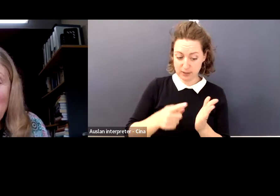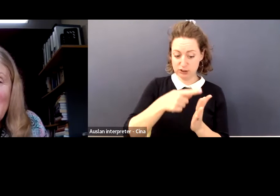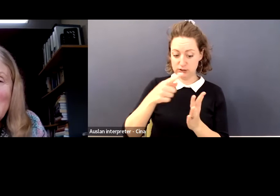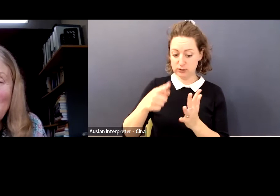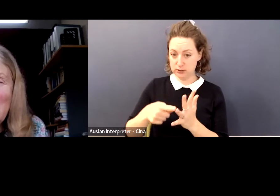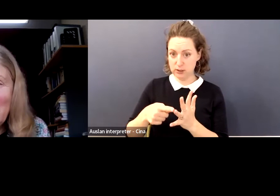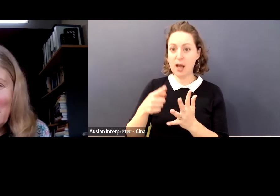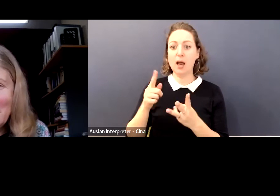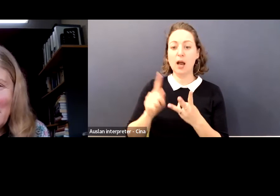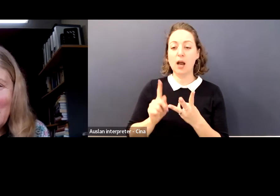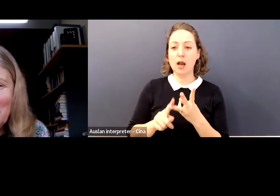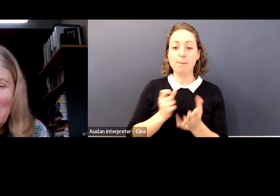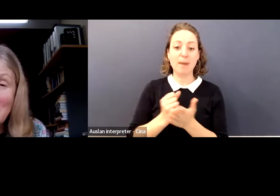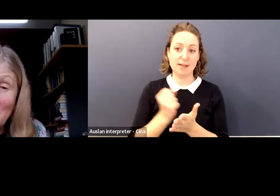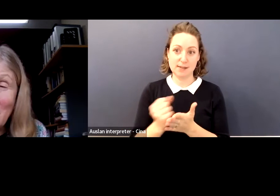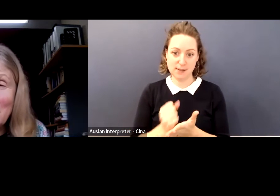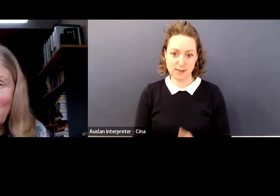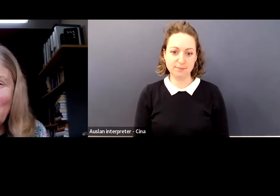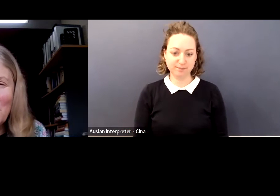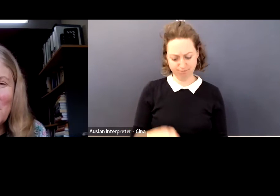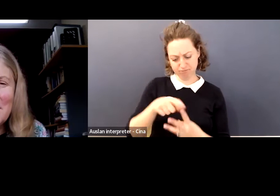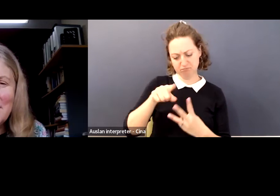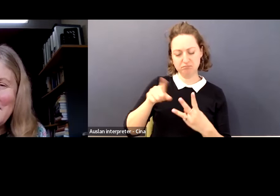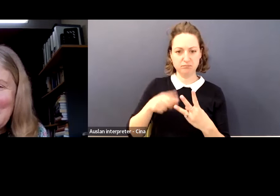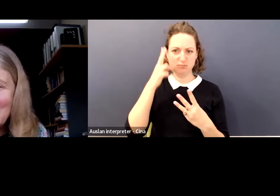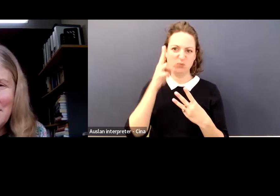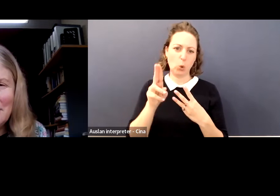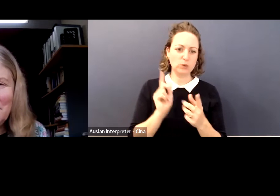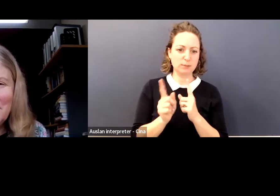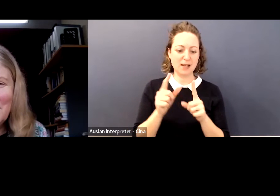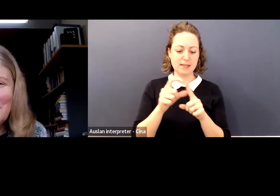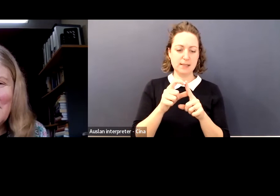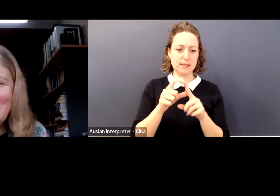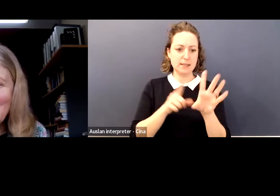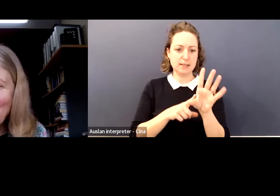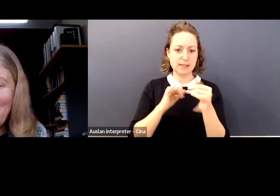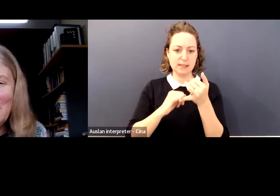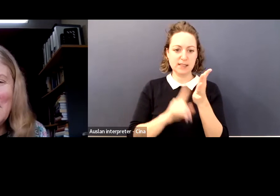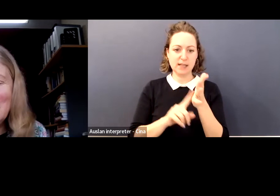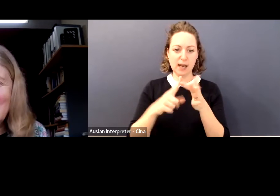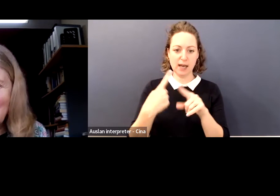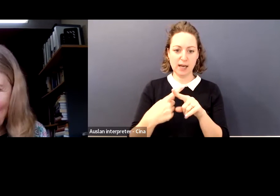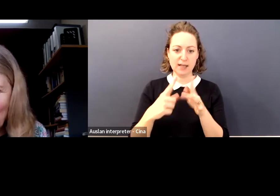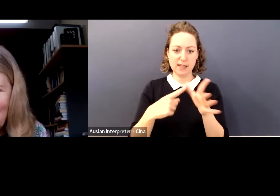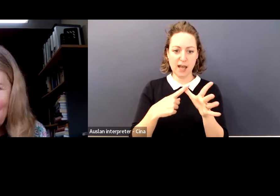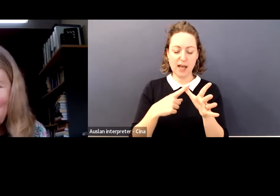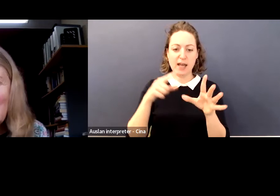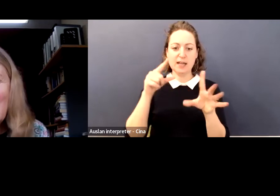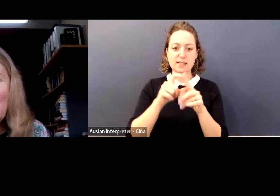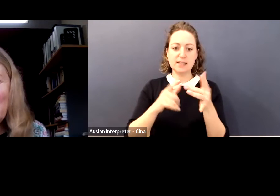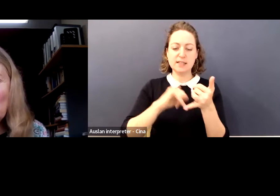And these three areas are sometimes referred to as dyslexia, dysgraphia and dyscalculia. However,